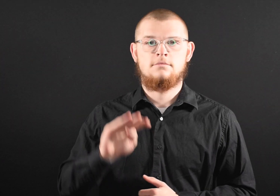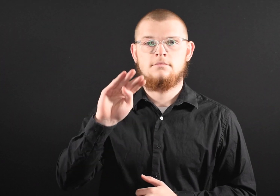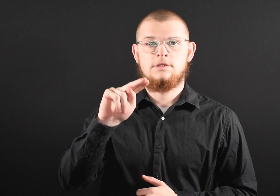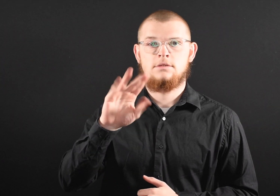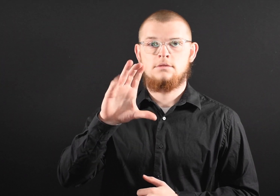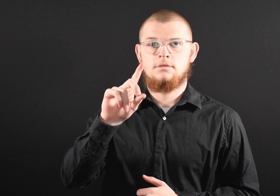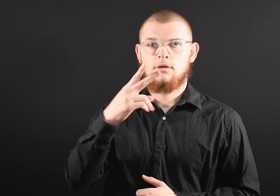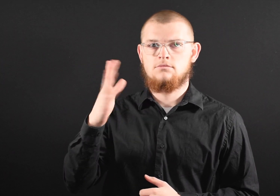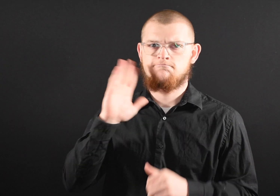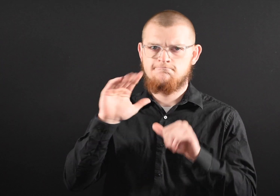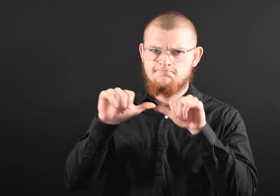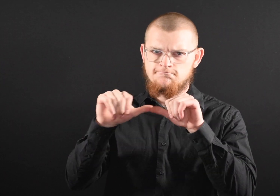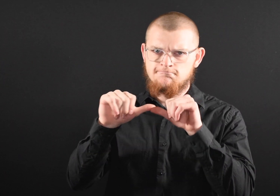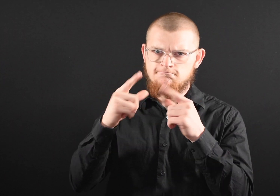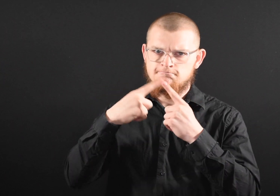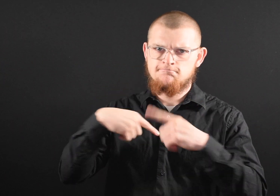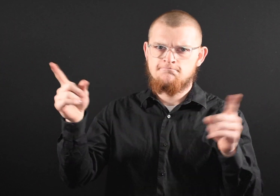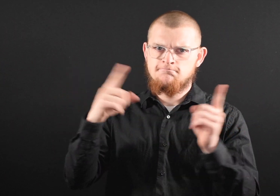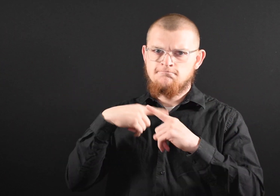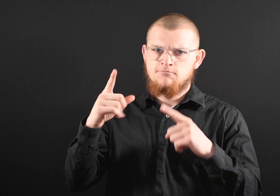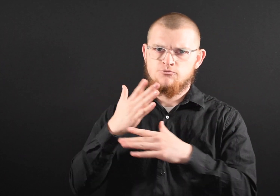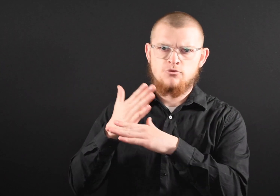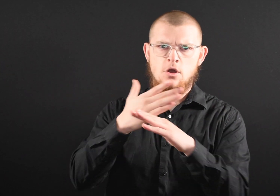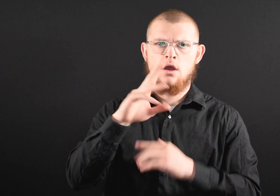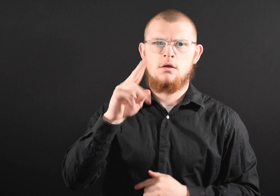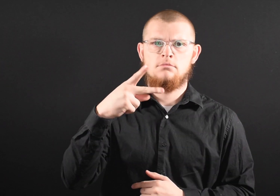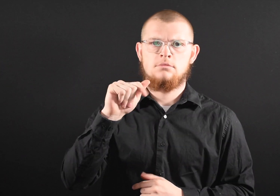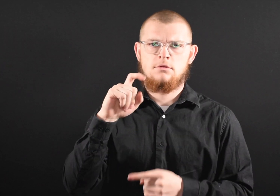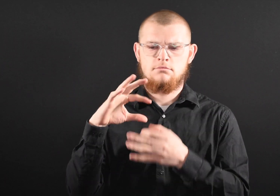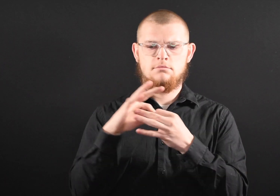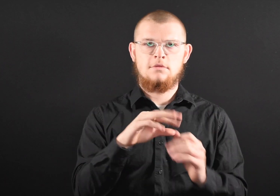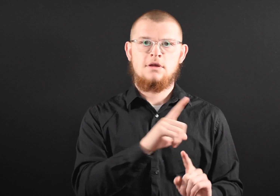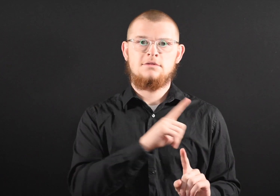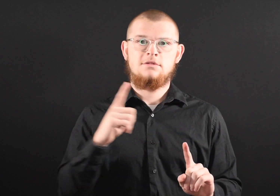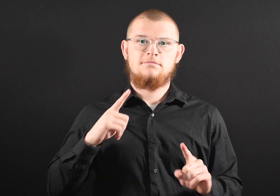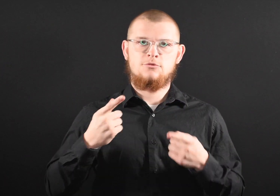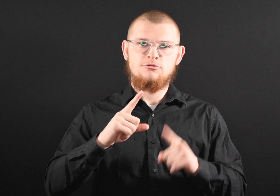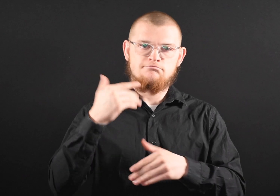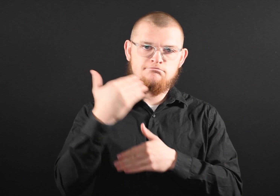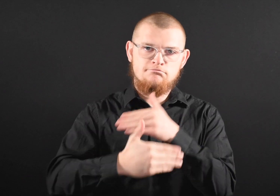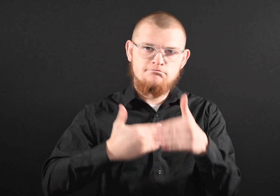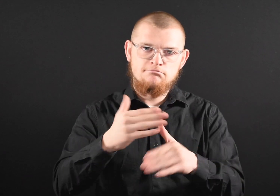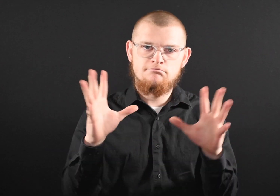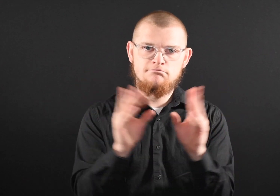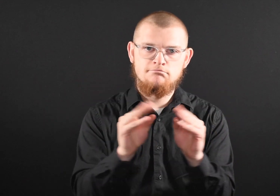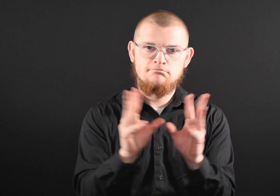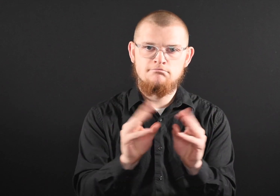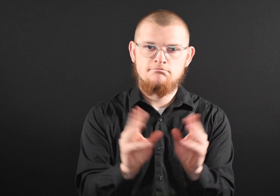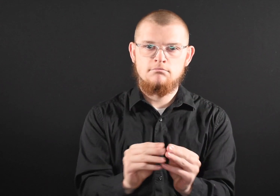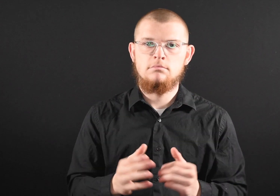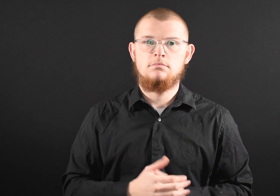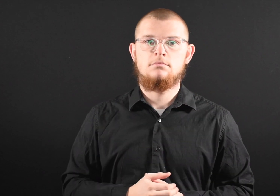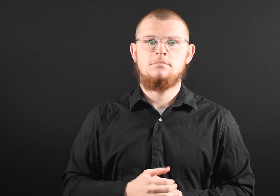MNCDHH will continue to share legislative updates during this session.